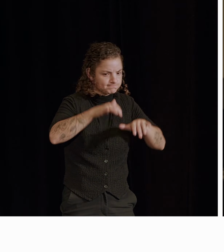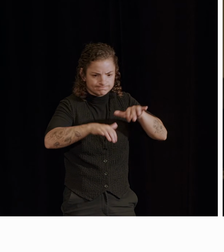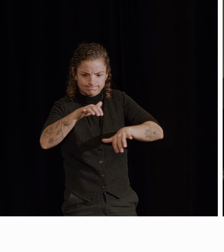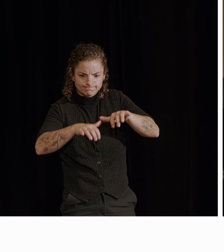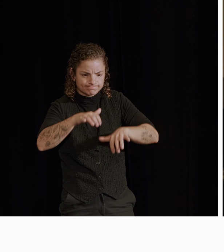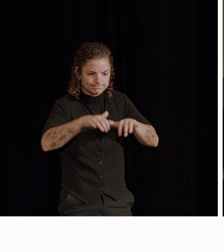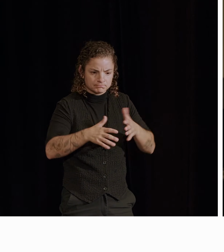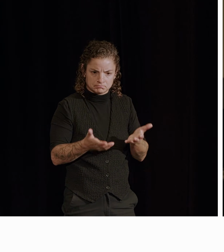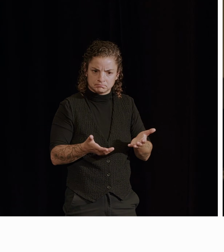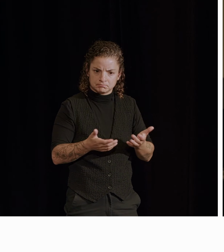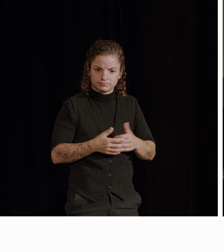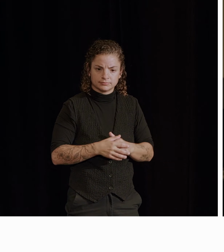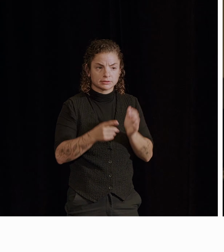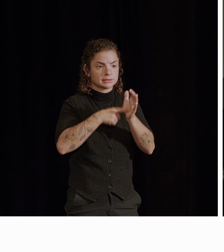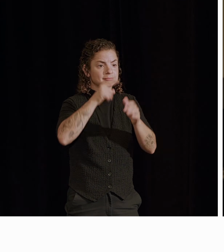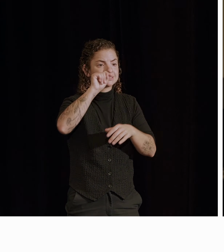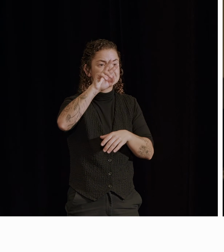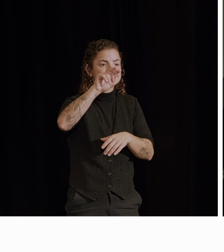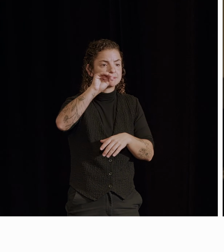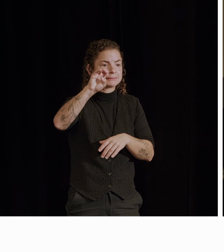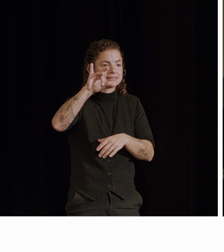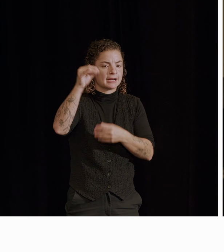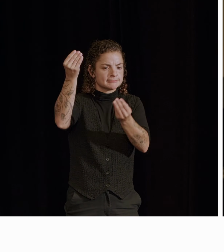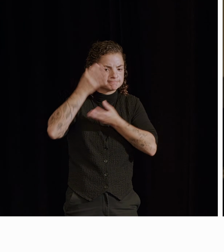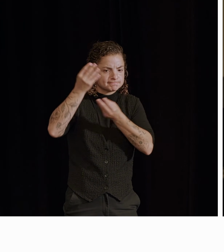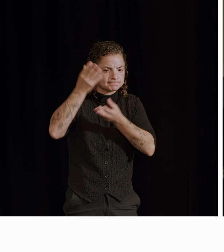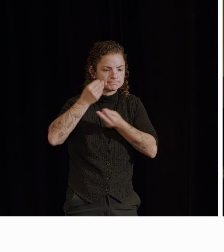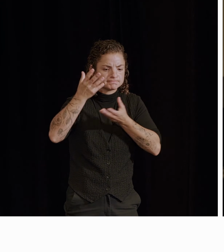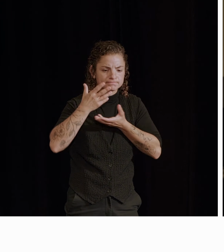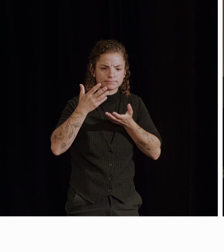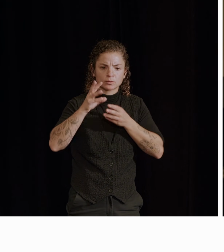And that type of media waned. The internet became a thing. It became